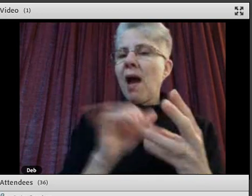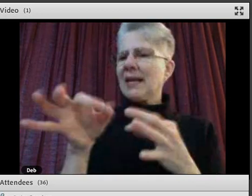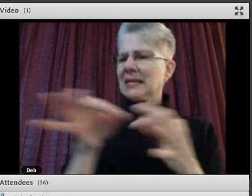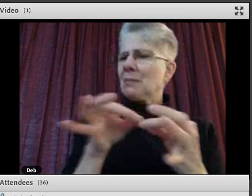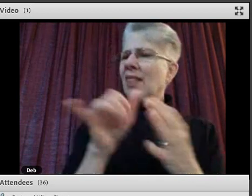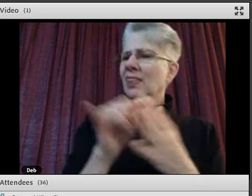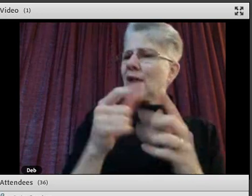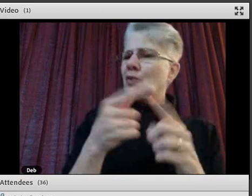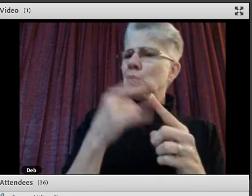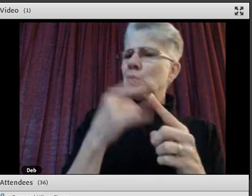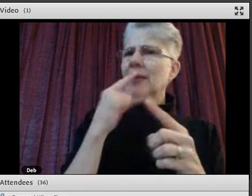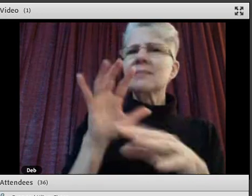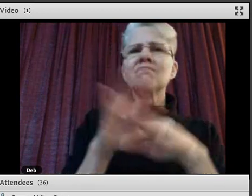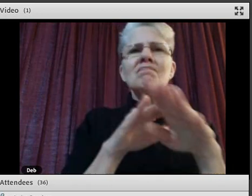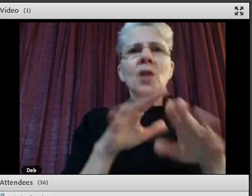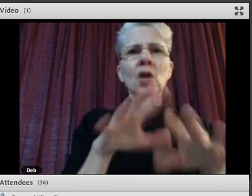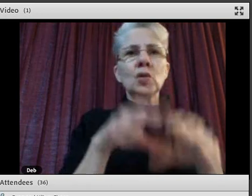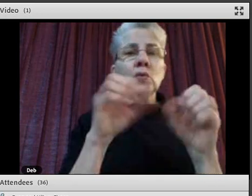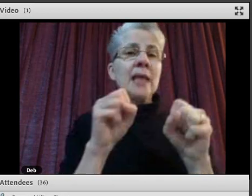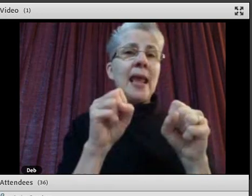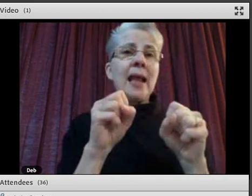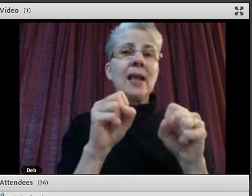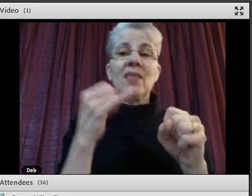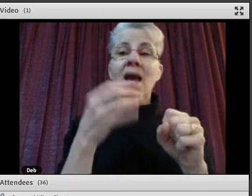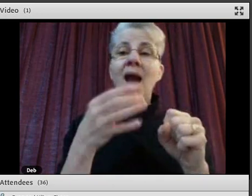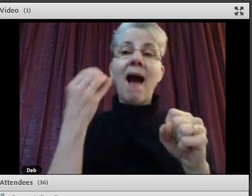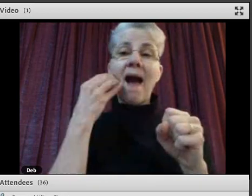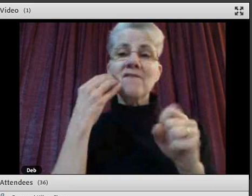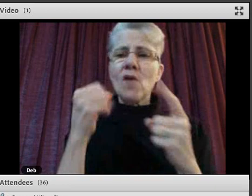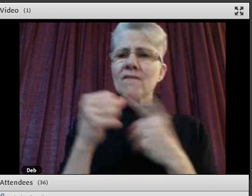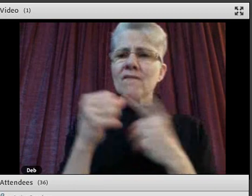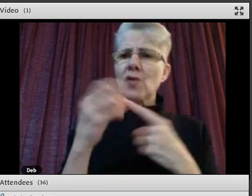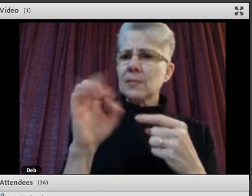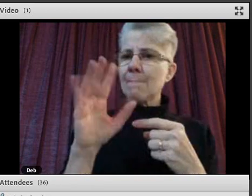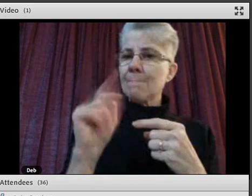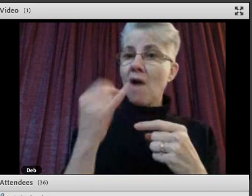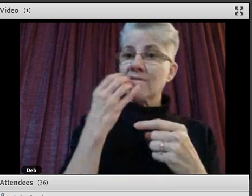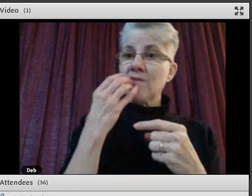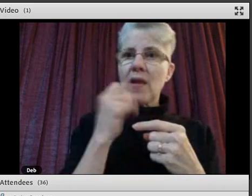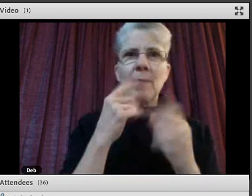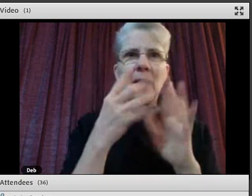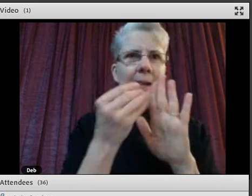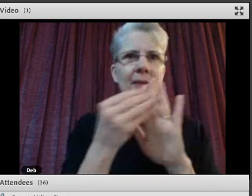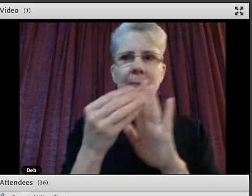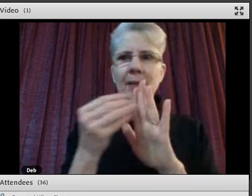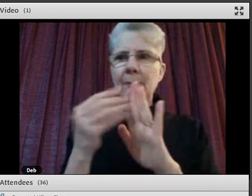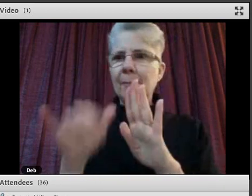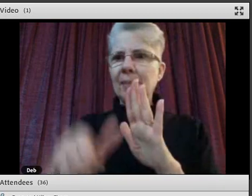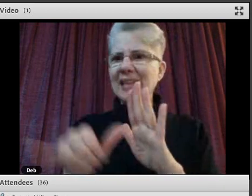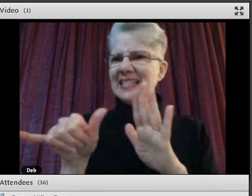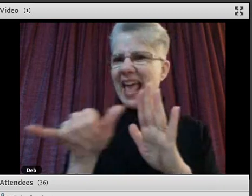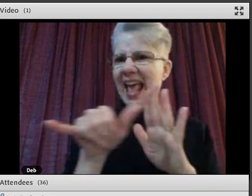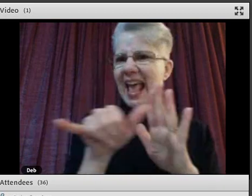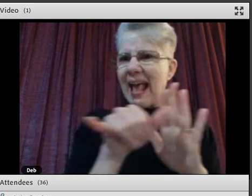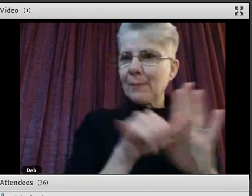And I make sure to point that out to kids. You take the iPhone, the first smartphone. Everybody copied it.